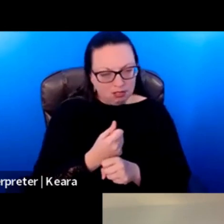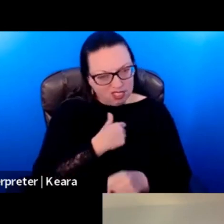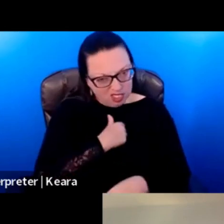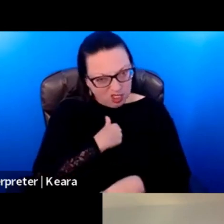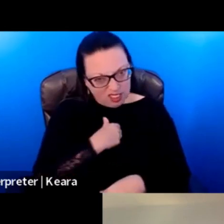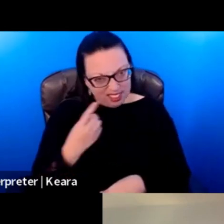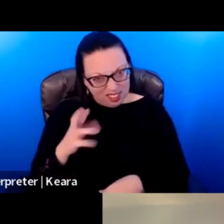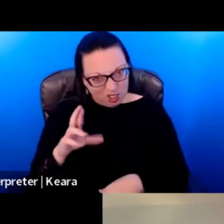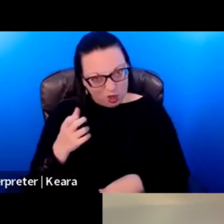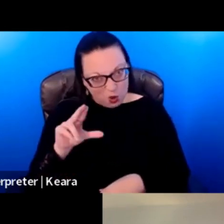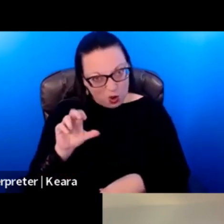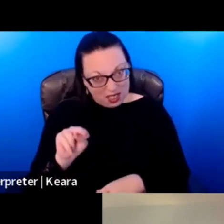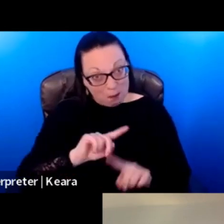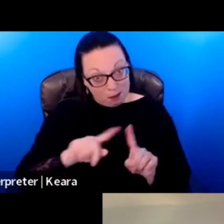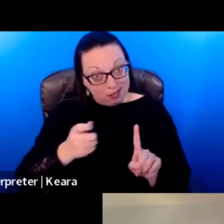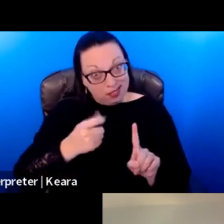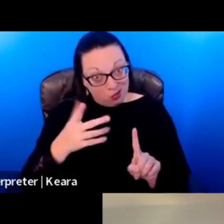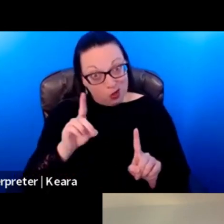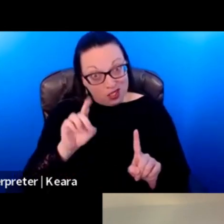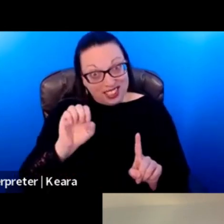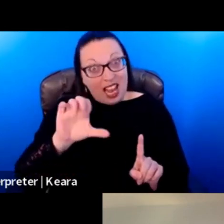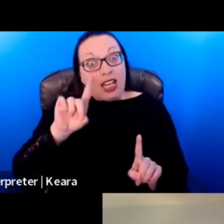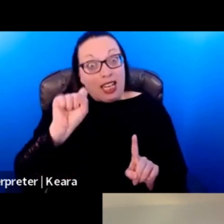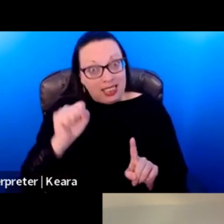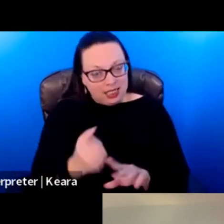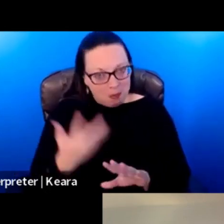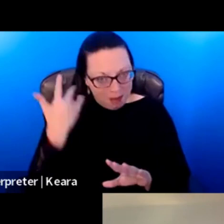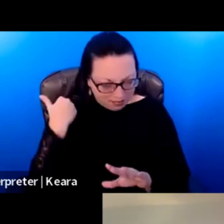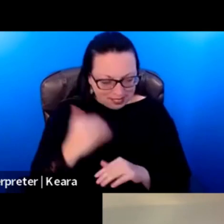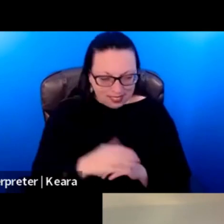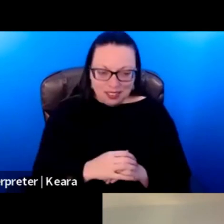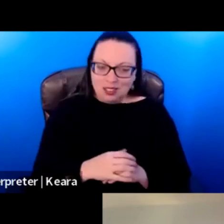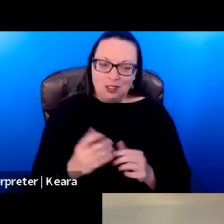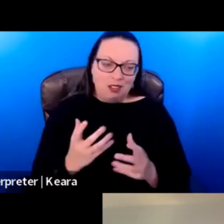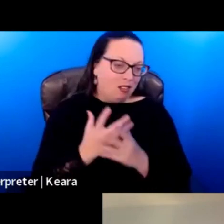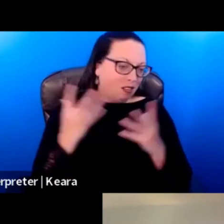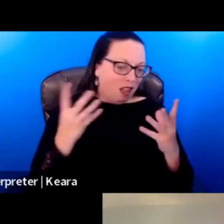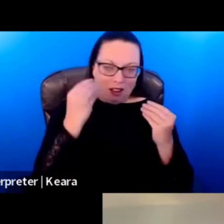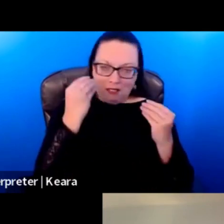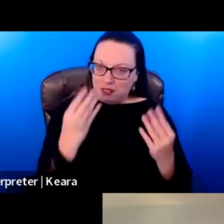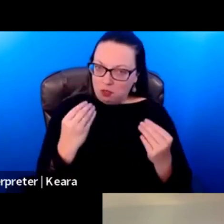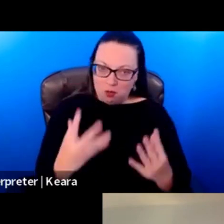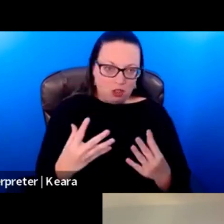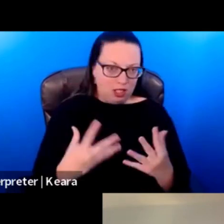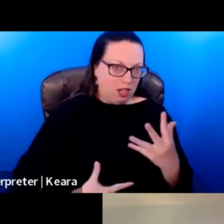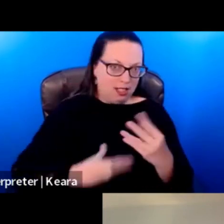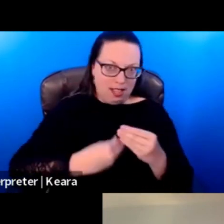that on that topic, as well. So I mean, there's just a ton of stuff out there, and it just keeps growing and growing. And in fact, people are putting